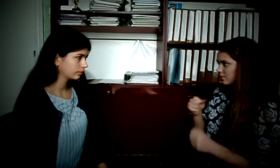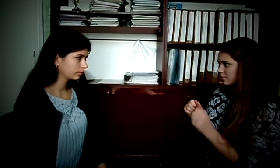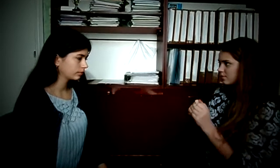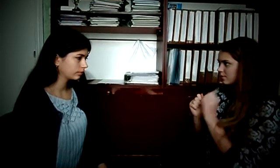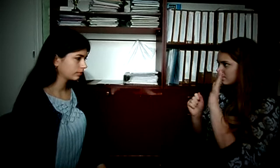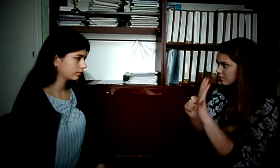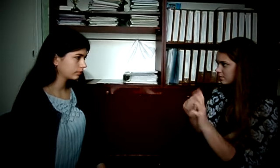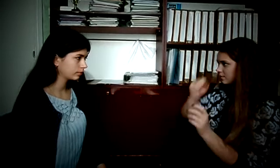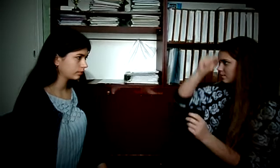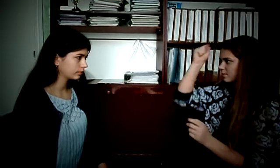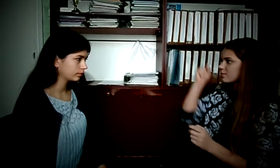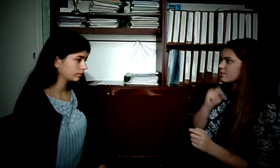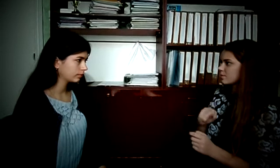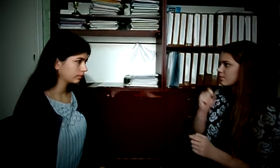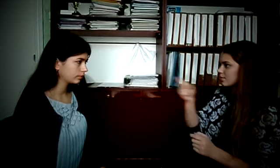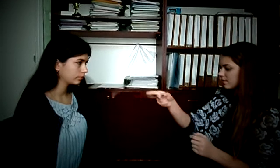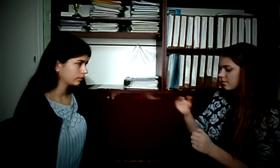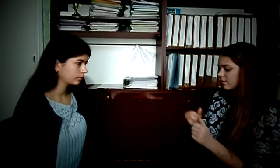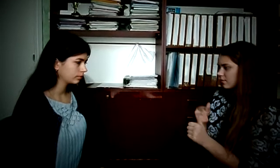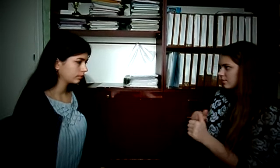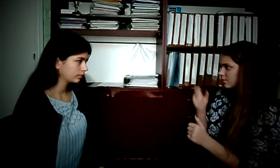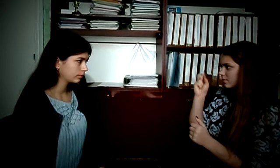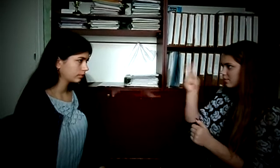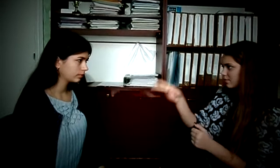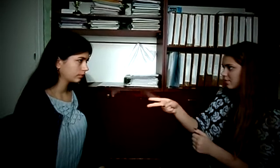I'm 15.What's your name?